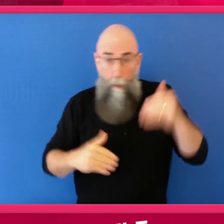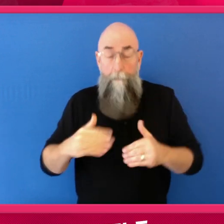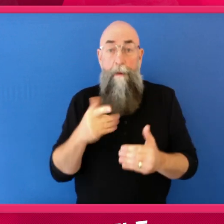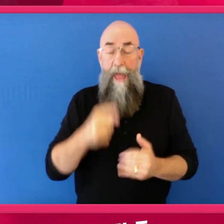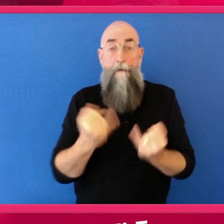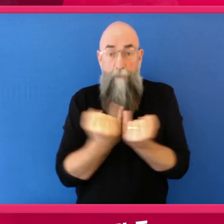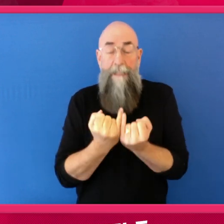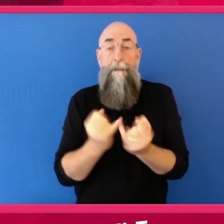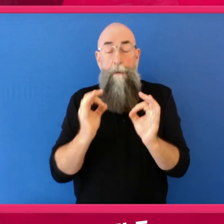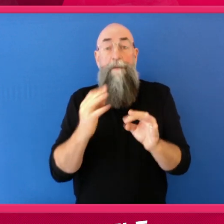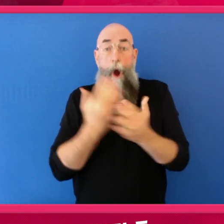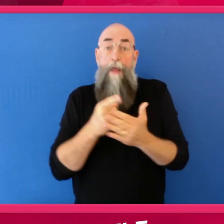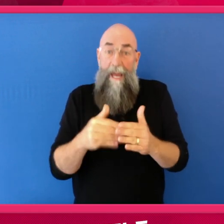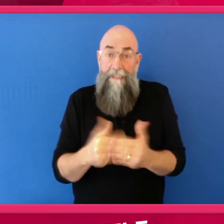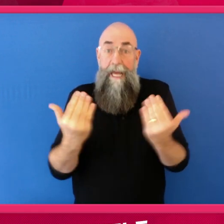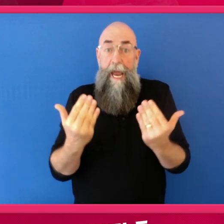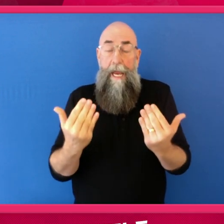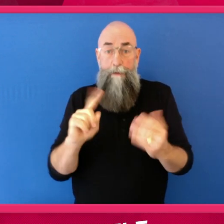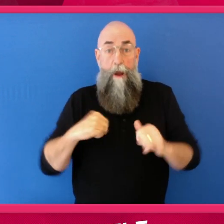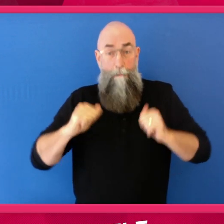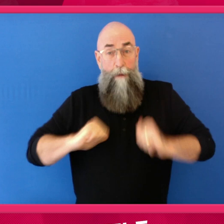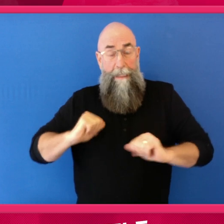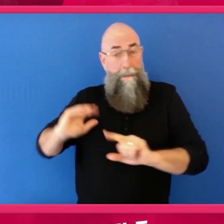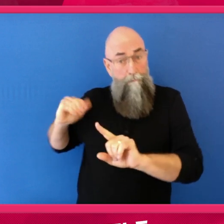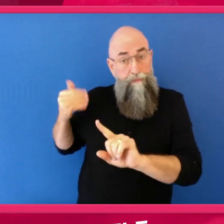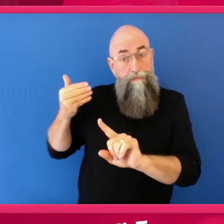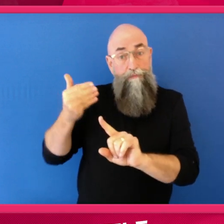it's all we've been practicing. Kurt Fearnley: You did say that right now,